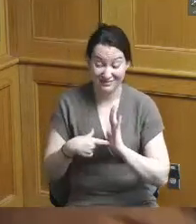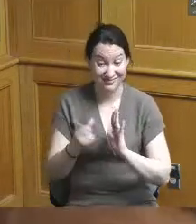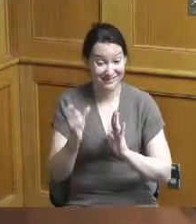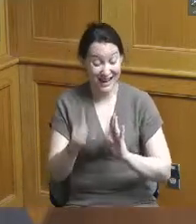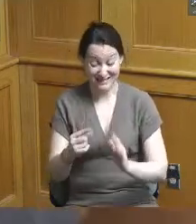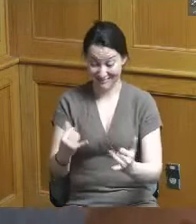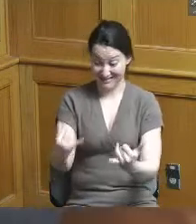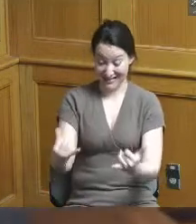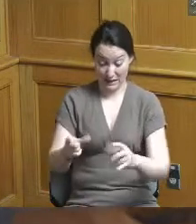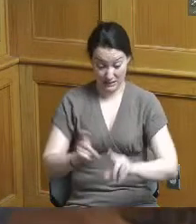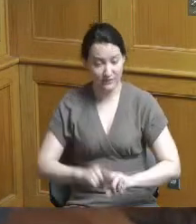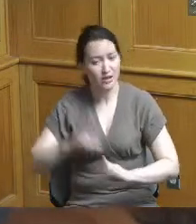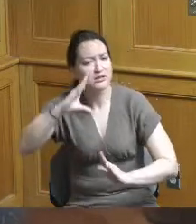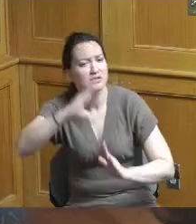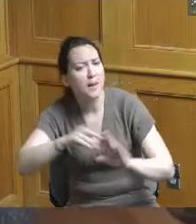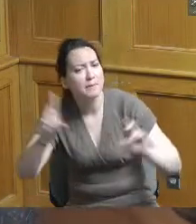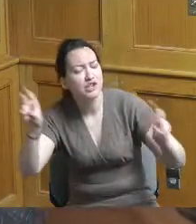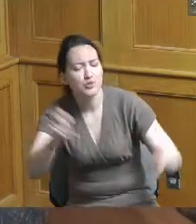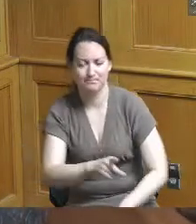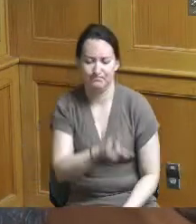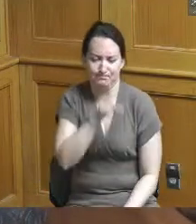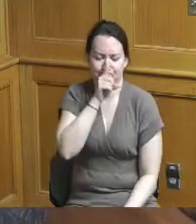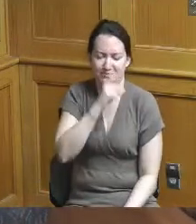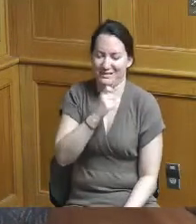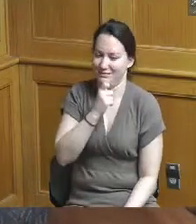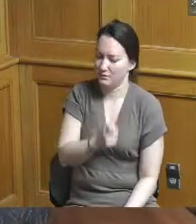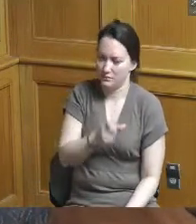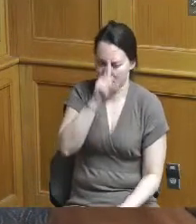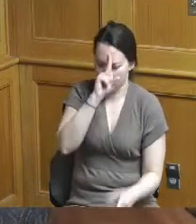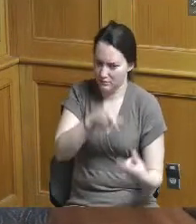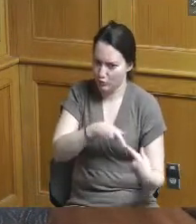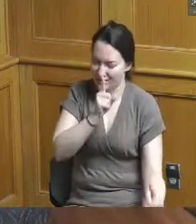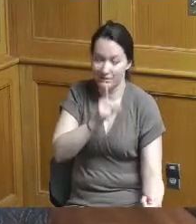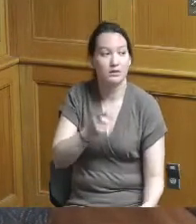today is this the number one issue I don't think that would be the case and we've got to pay today